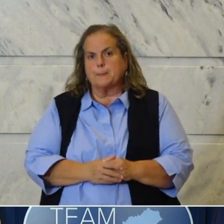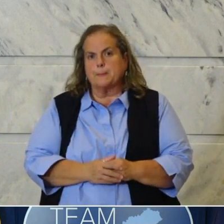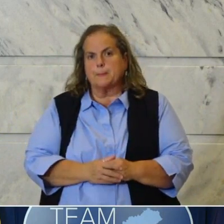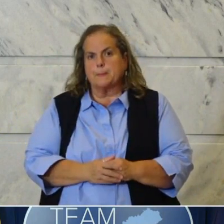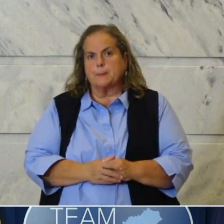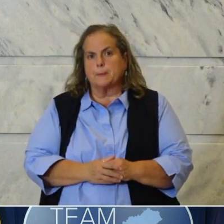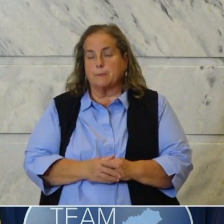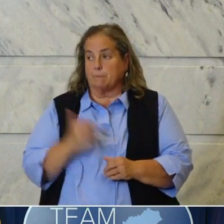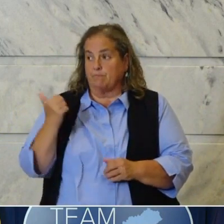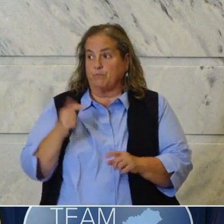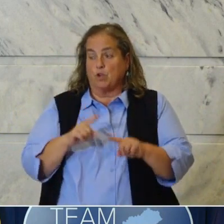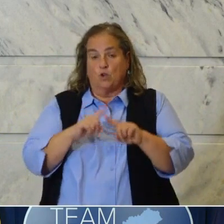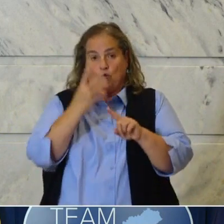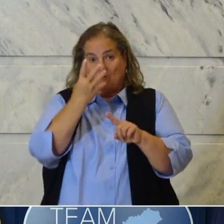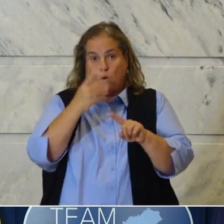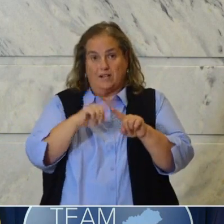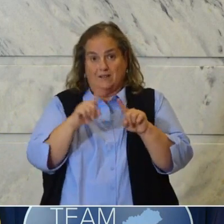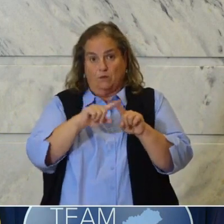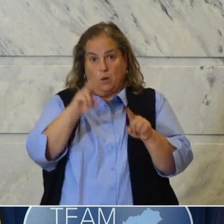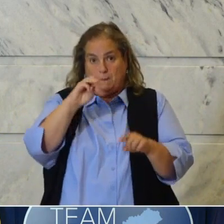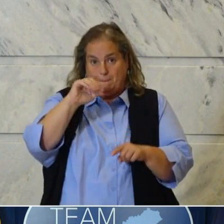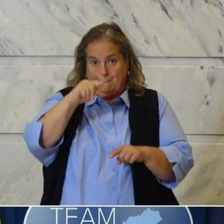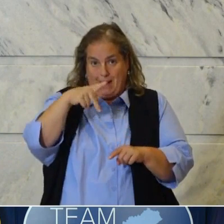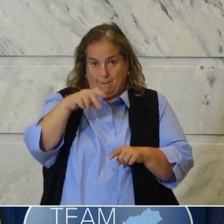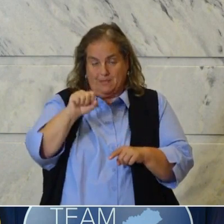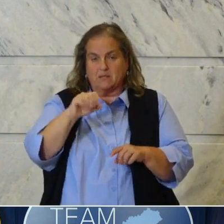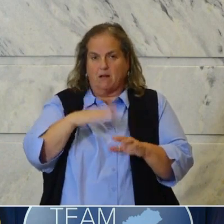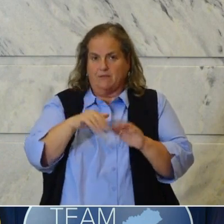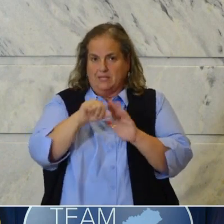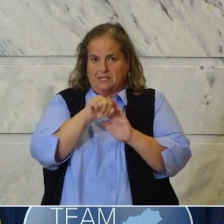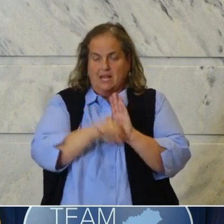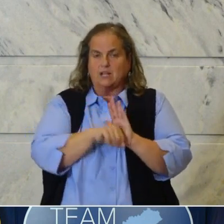four different maps show the state. Obviously it shows four different weeks